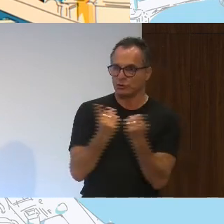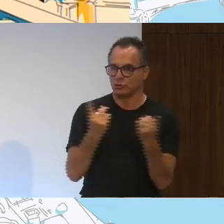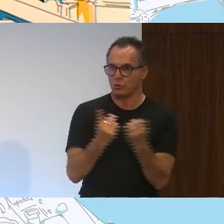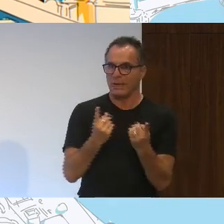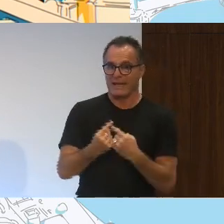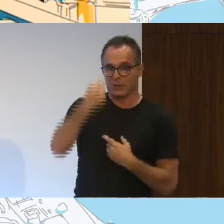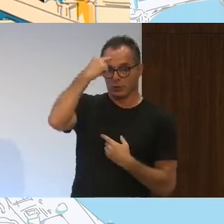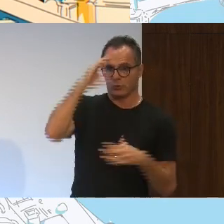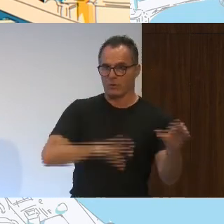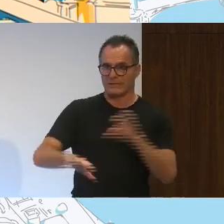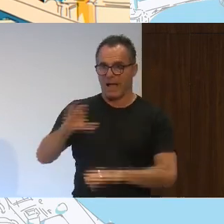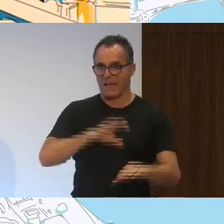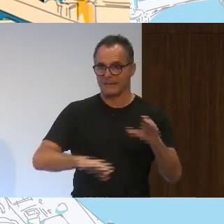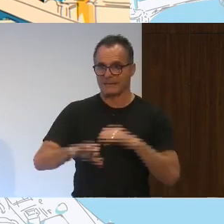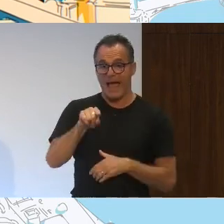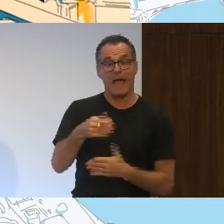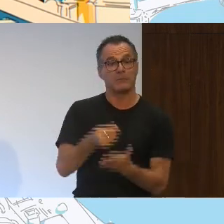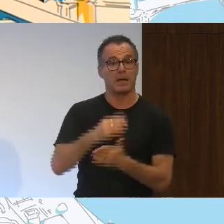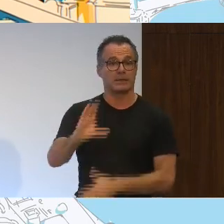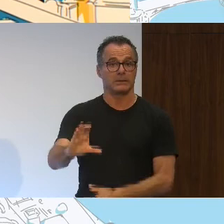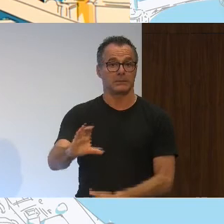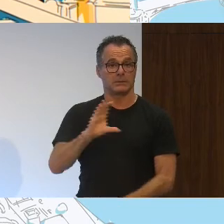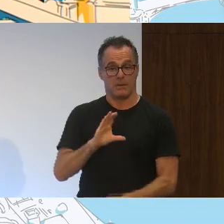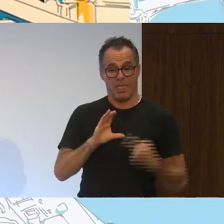and they give you some money. So that was okay as well. I have to say.